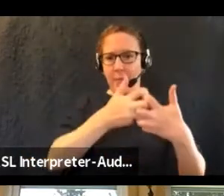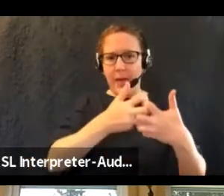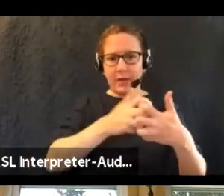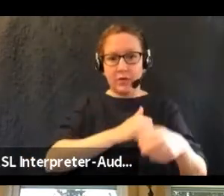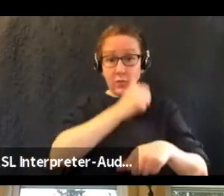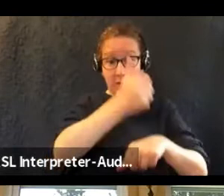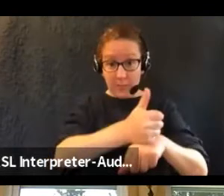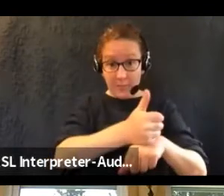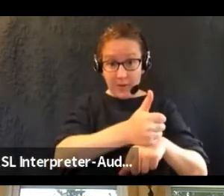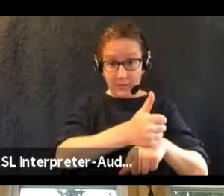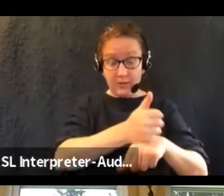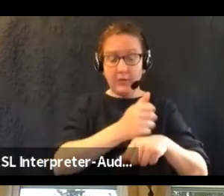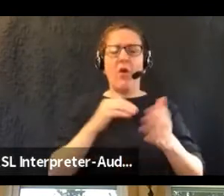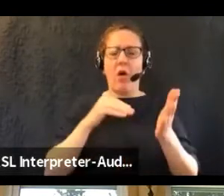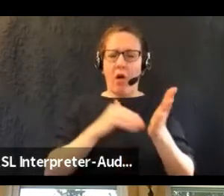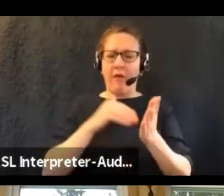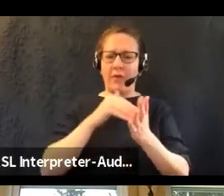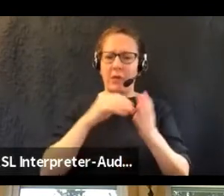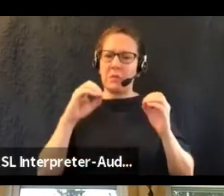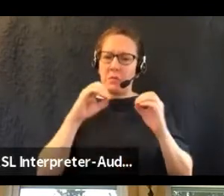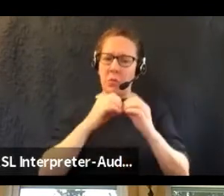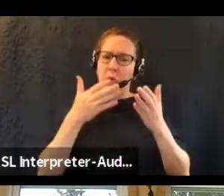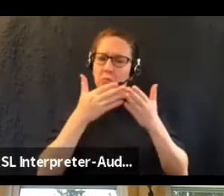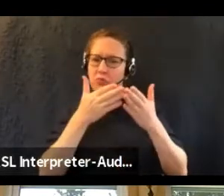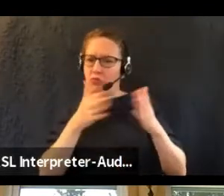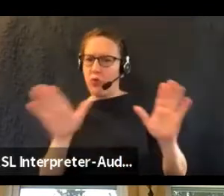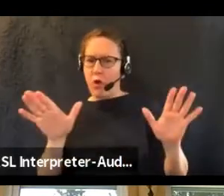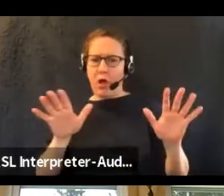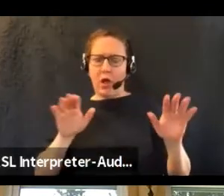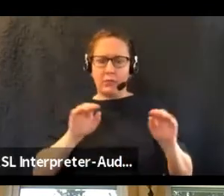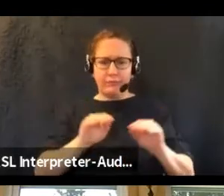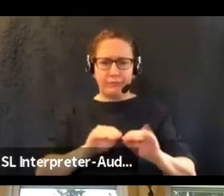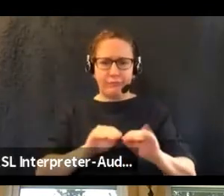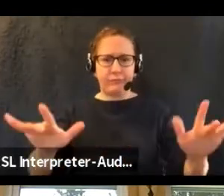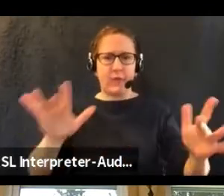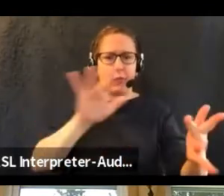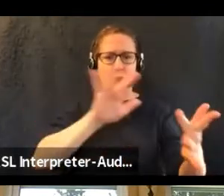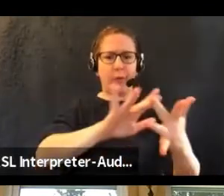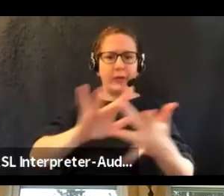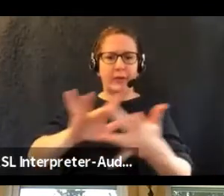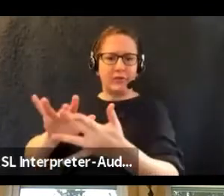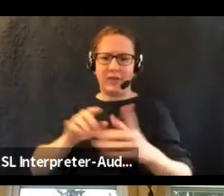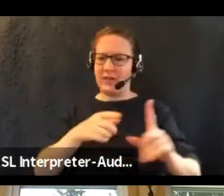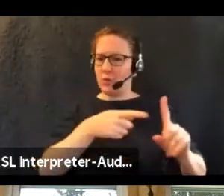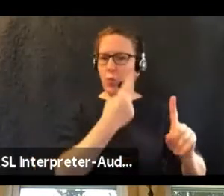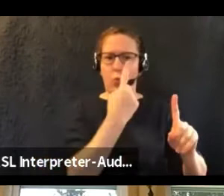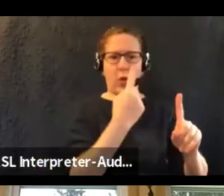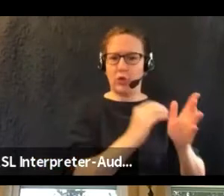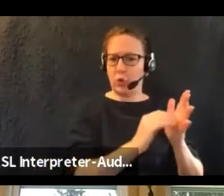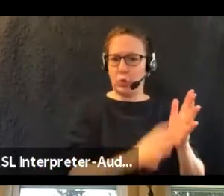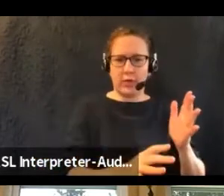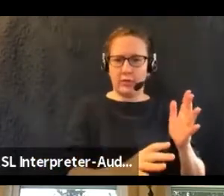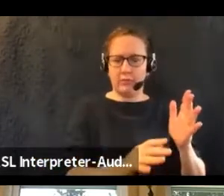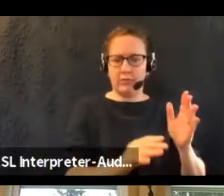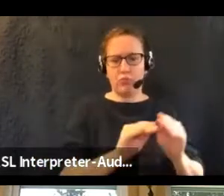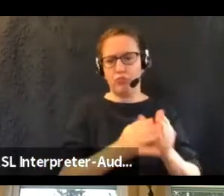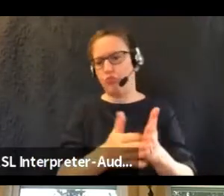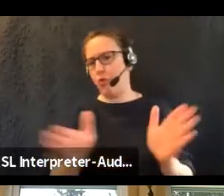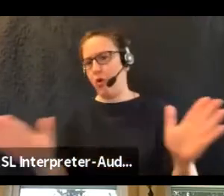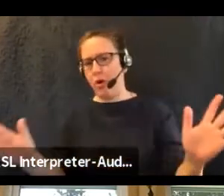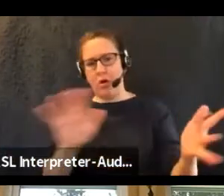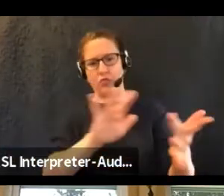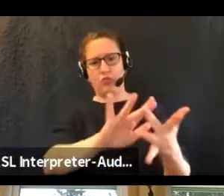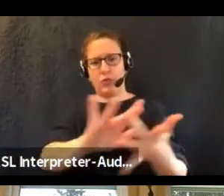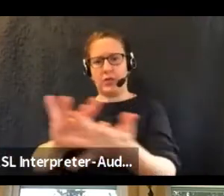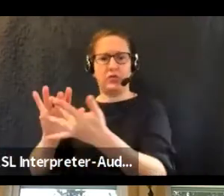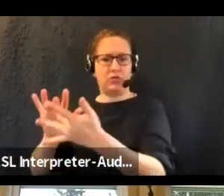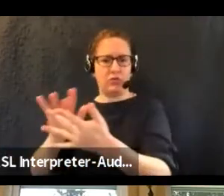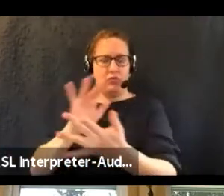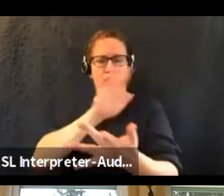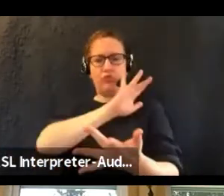often has a much broader reach than just the one student, and that is, for us, a helpful